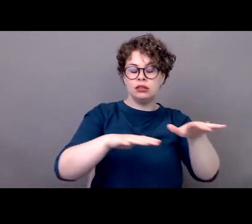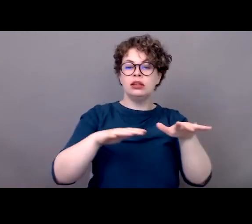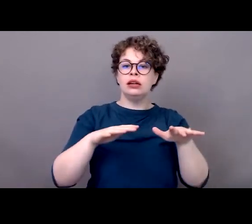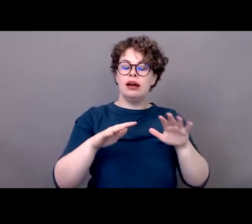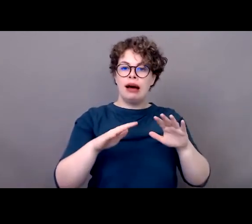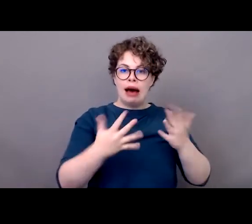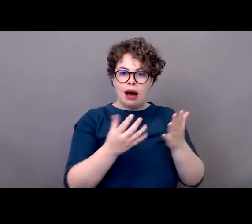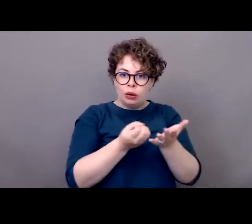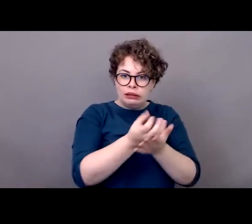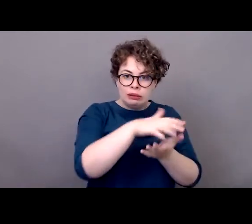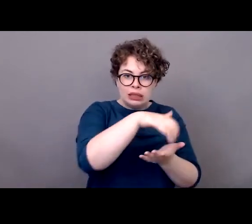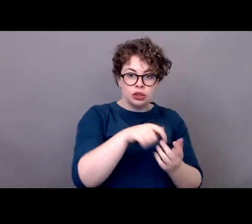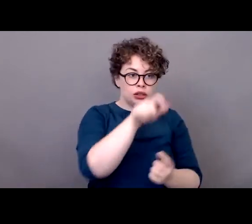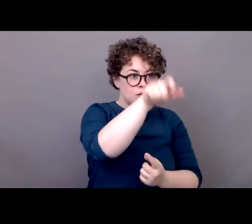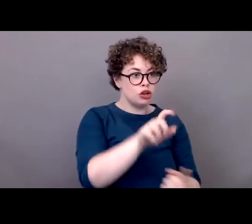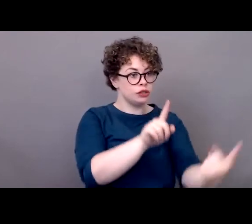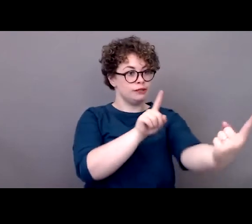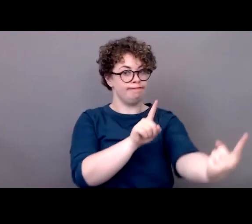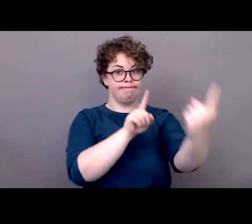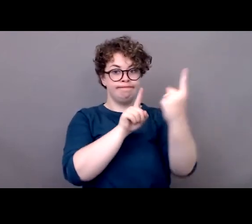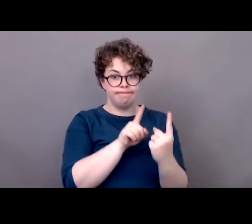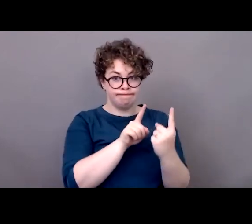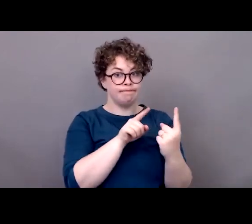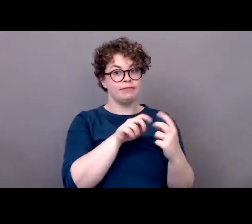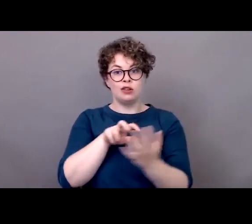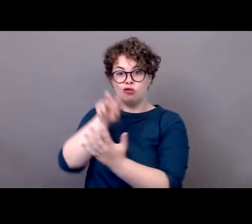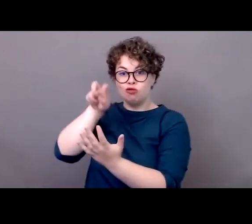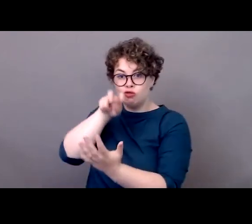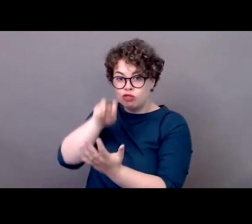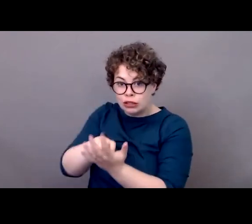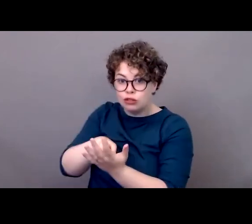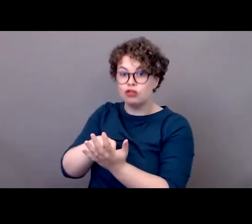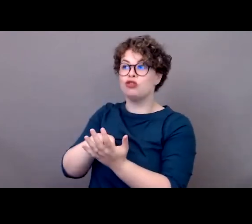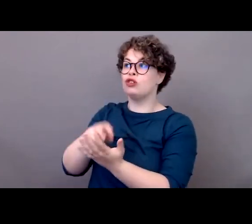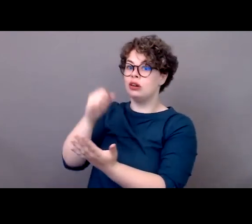during the registration of refugees. It is difficult to get that data beforehand.